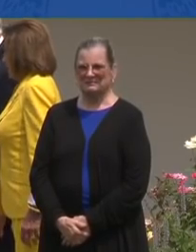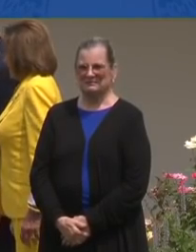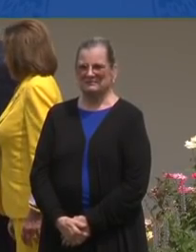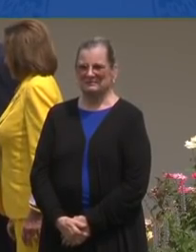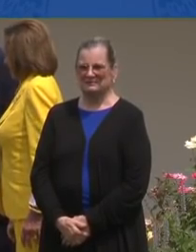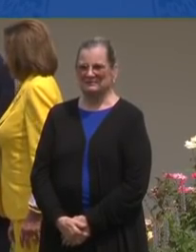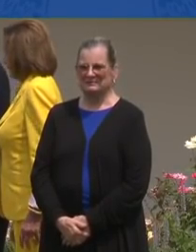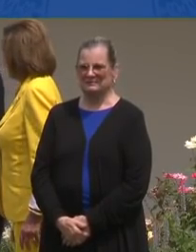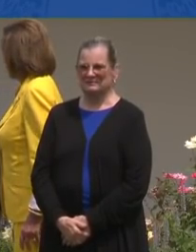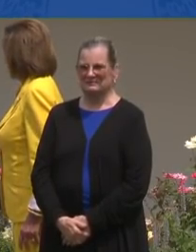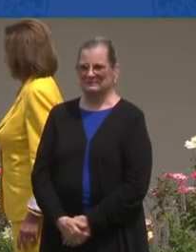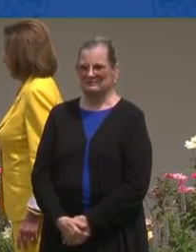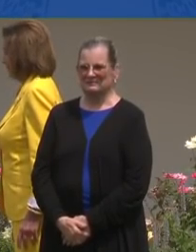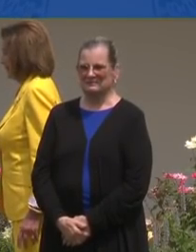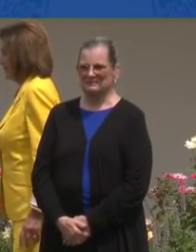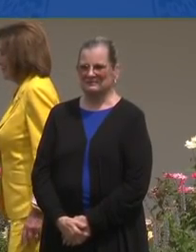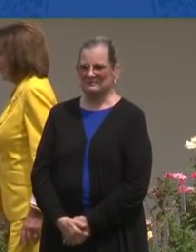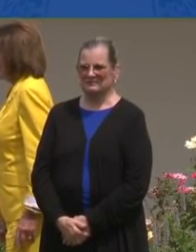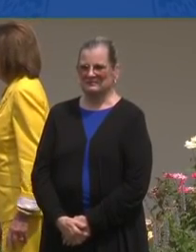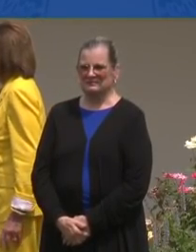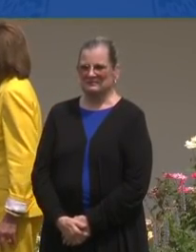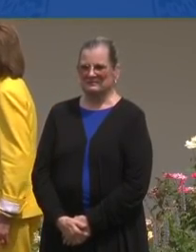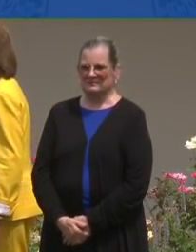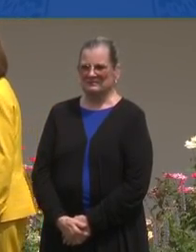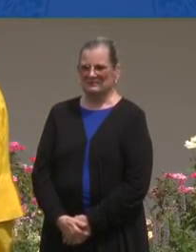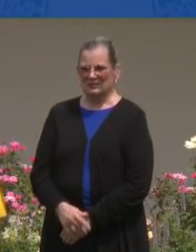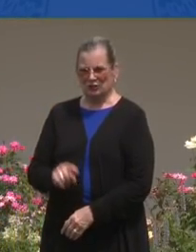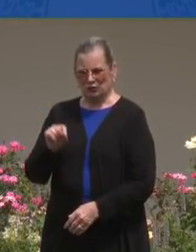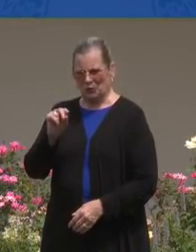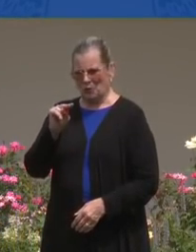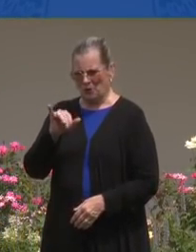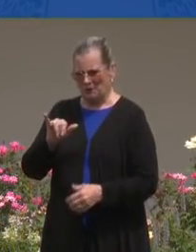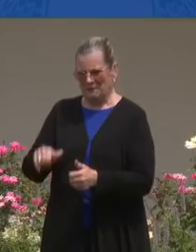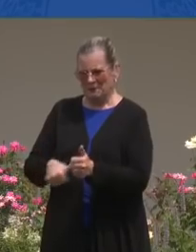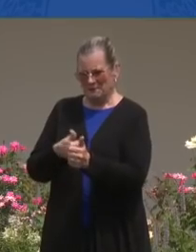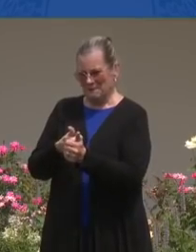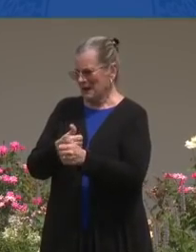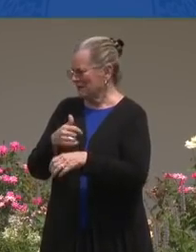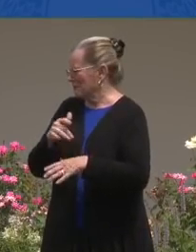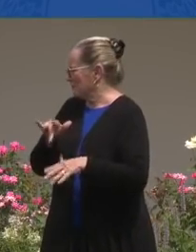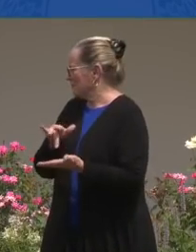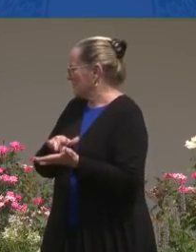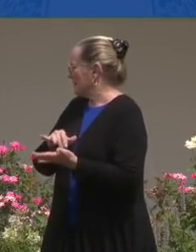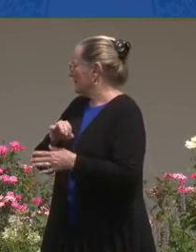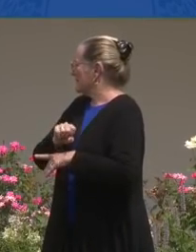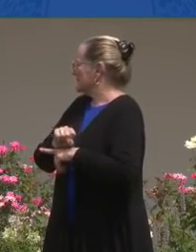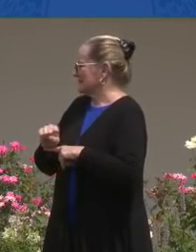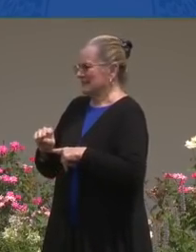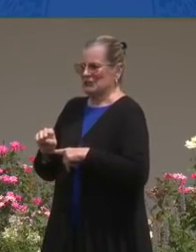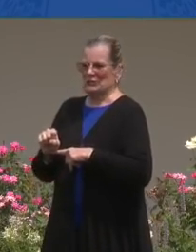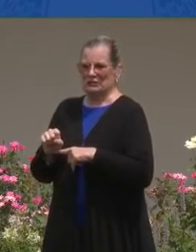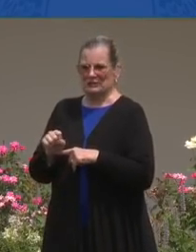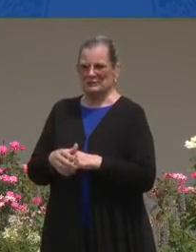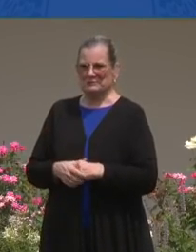Come on, Tony, you get right in the back here. You were a big, big, gigantic part of this.